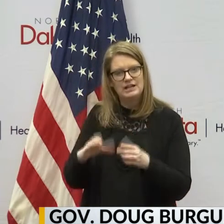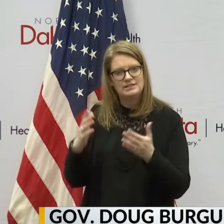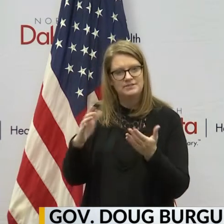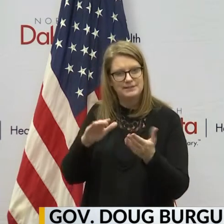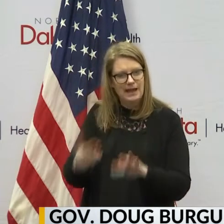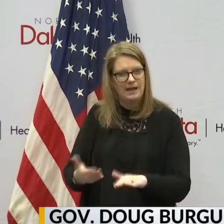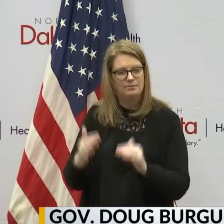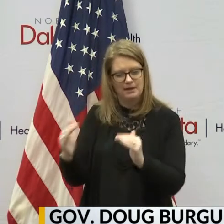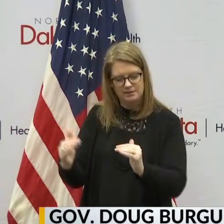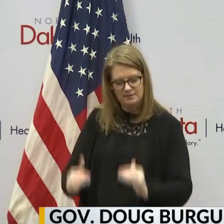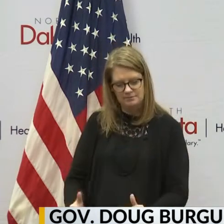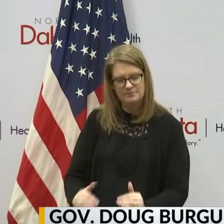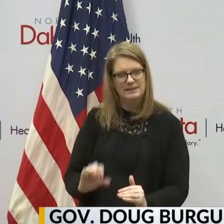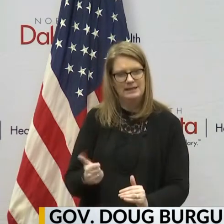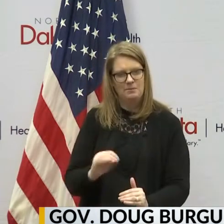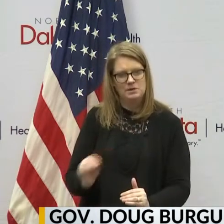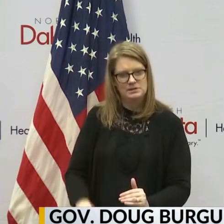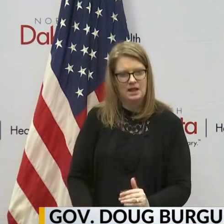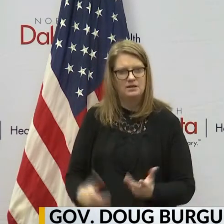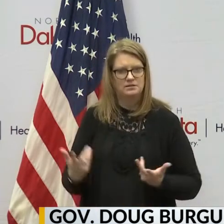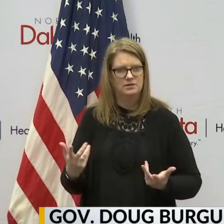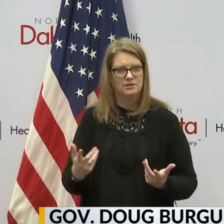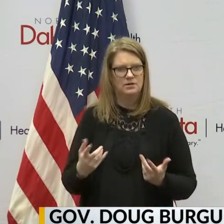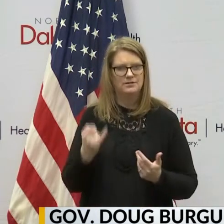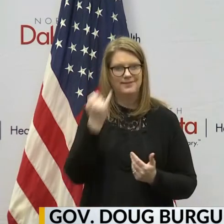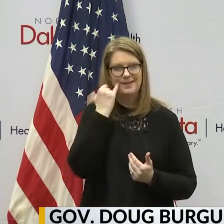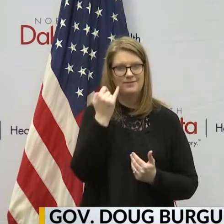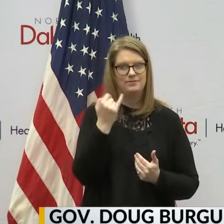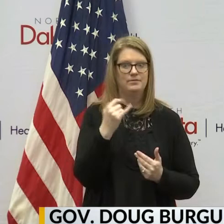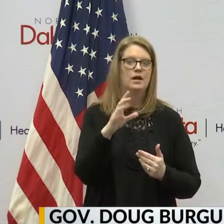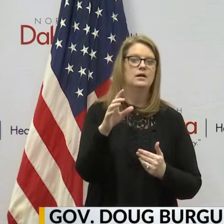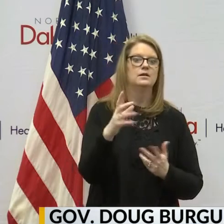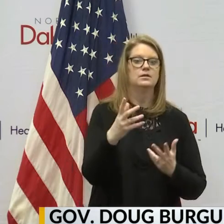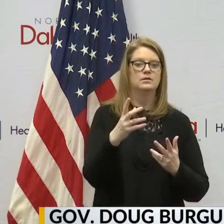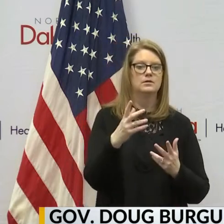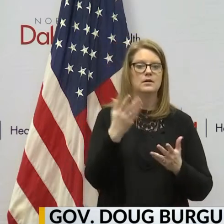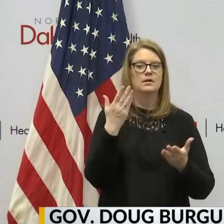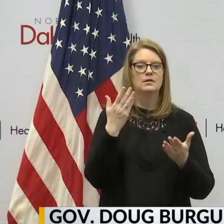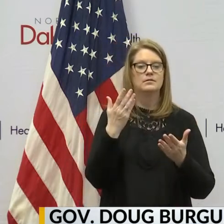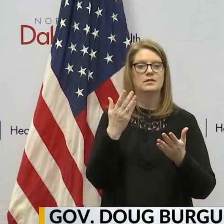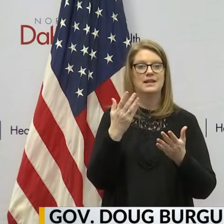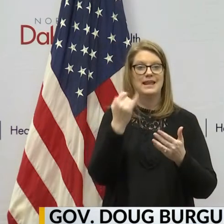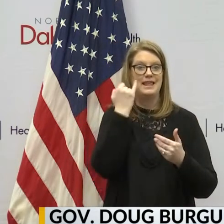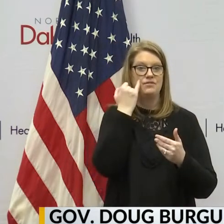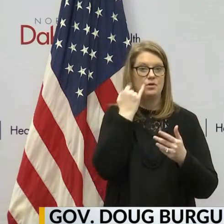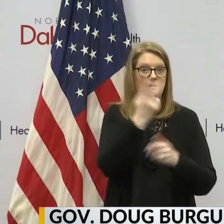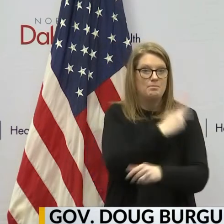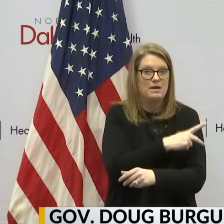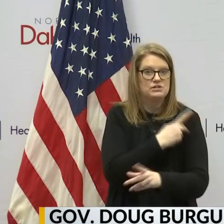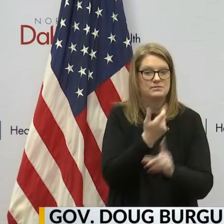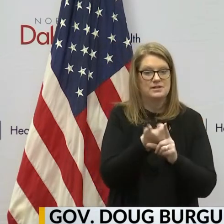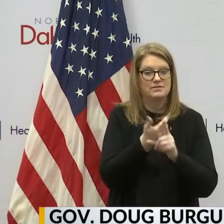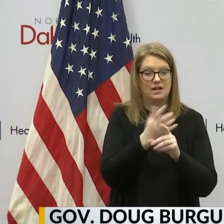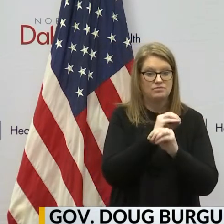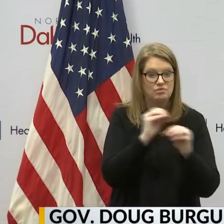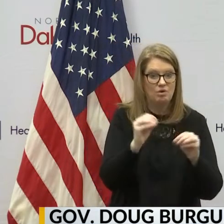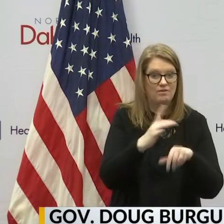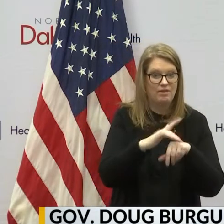VENTILATORS, SOMETIMES THE MORTALITY RATE DROPS TO BE LESS THAN 10 PERCENT. THEN THOSE PEOPLE THAT WOULD